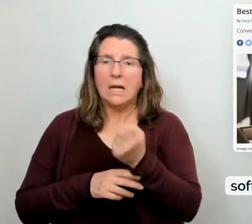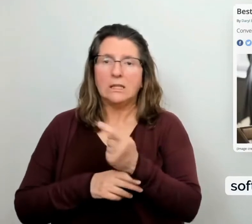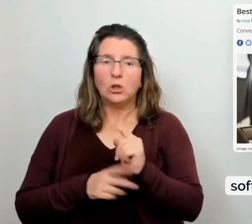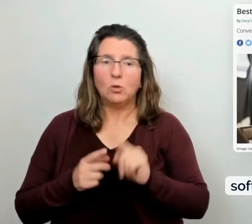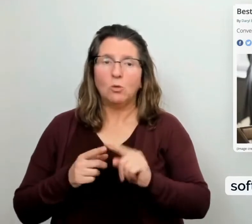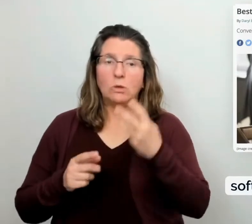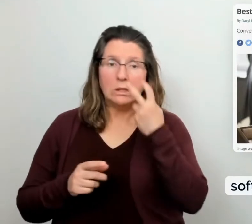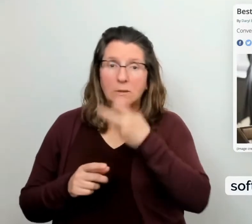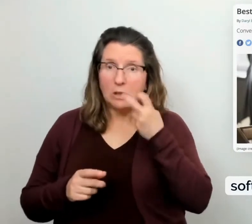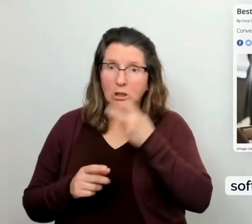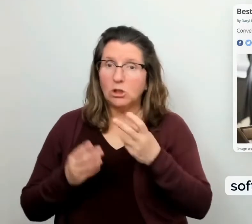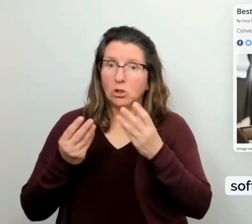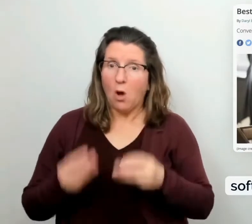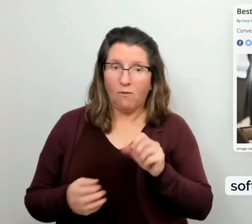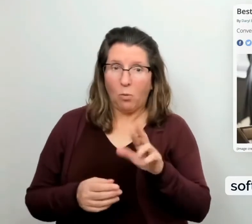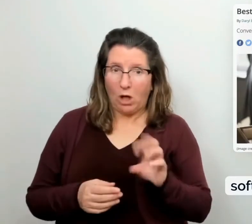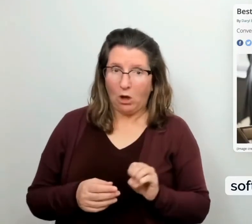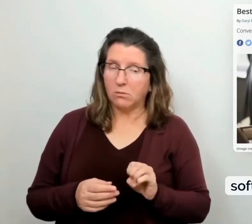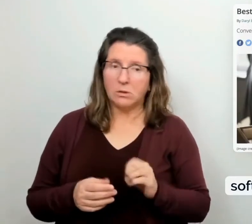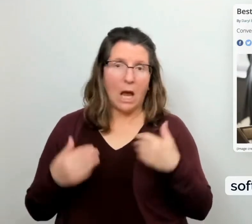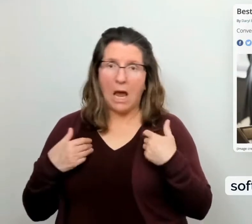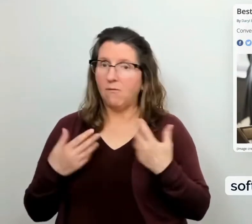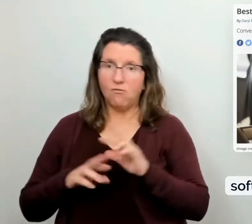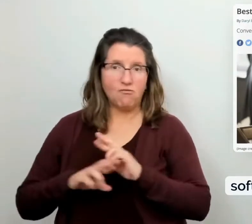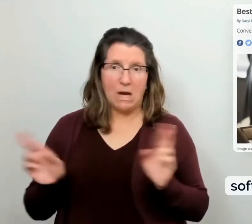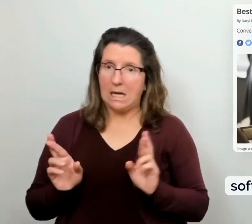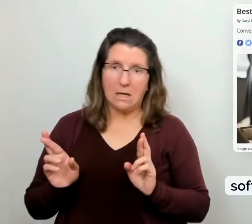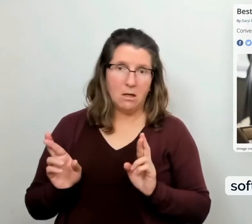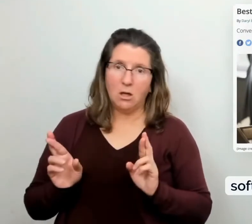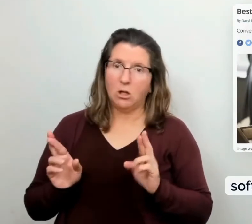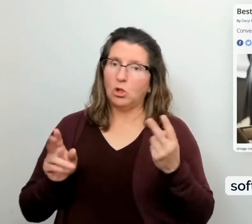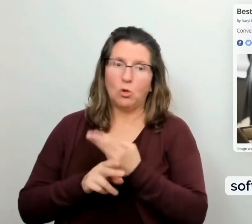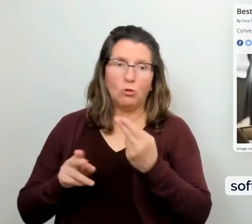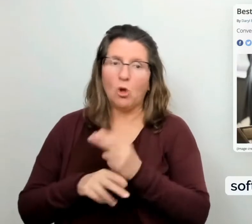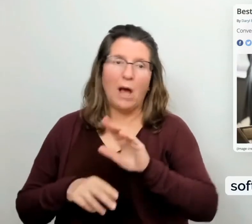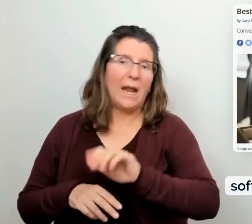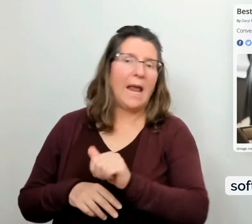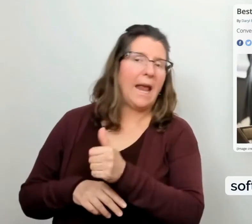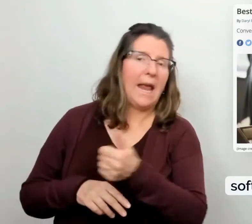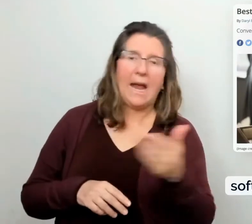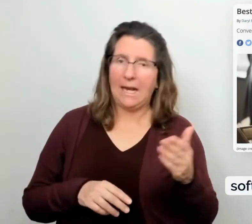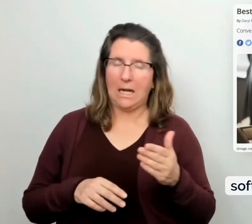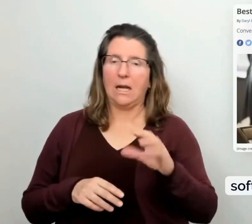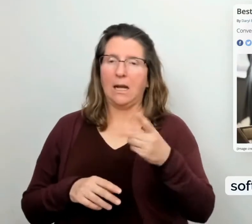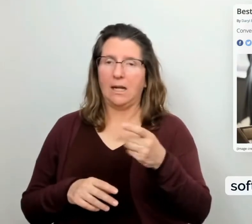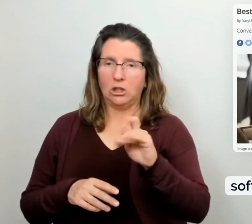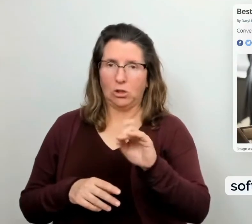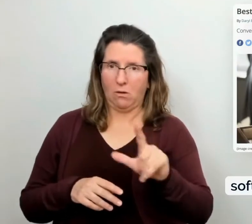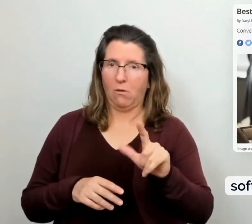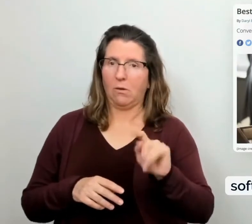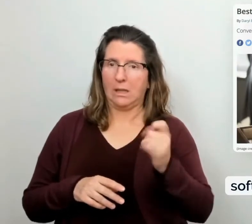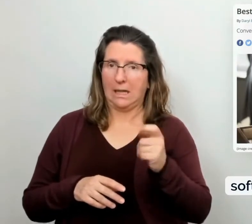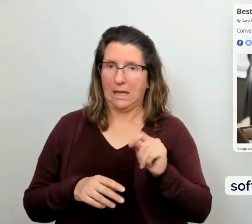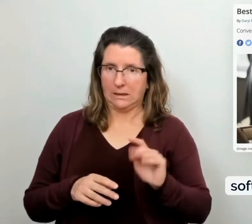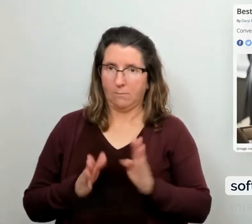Text-to-speech software is embedded and can be used in any digital textbook.